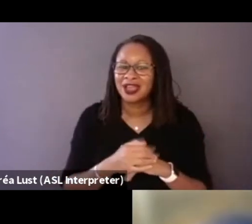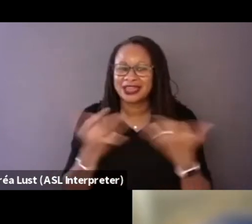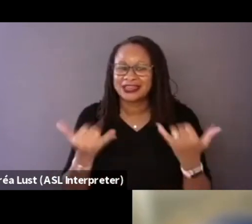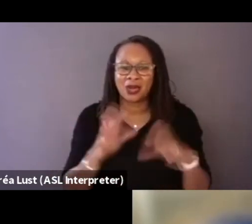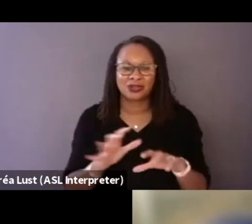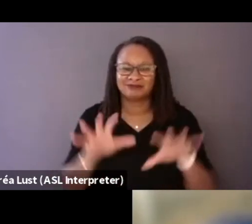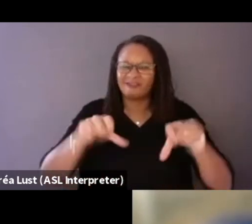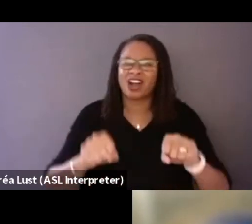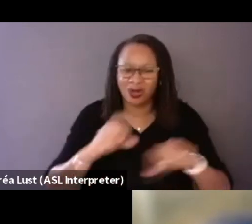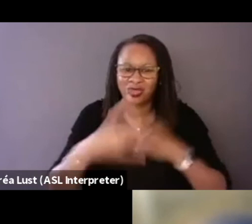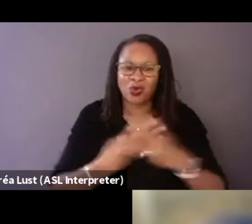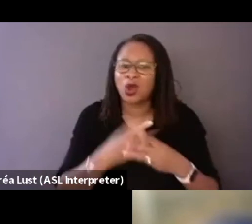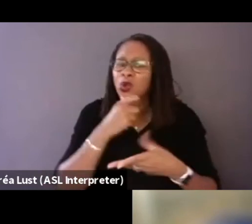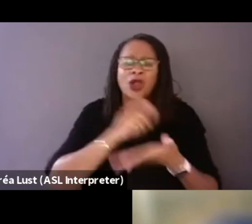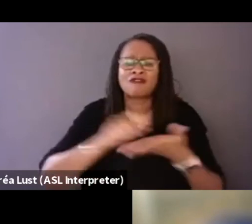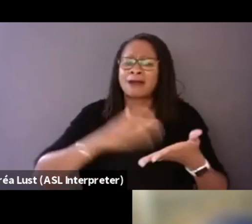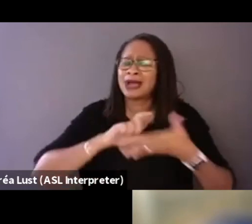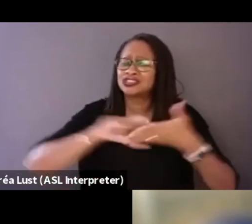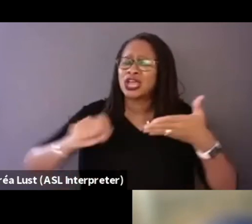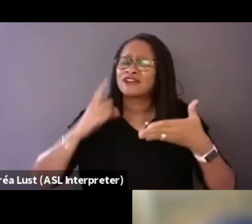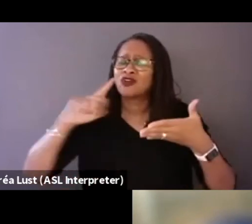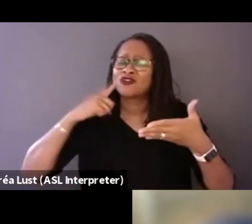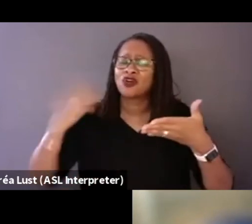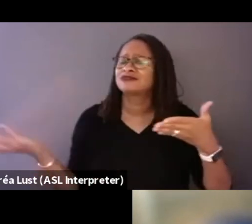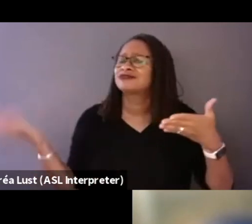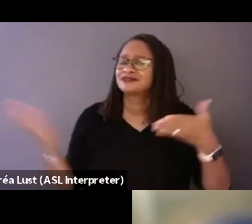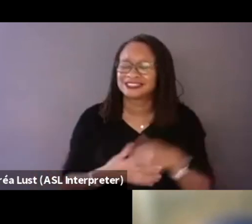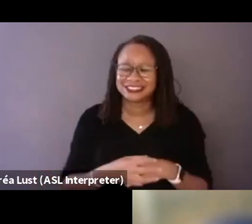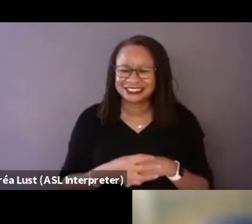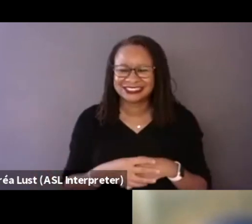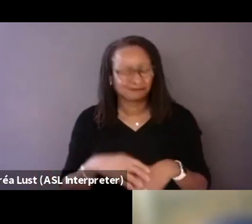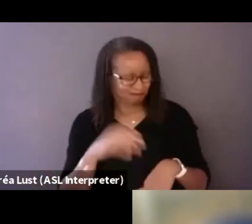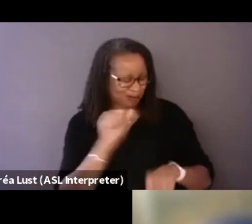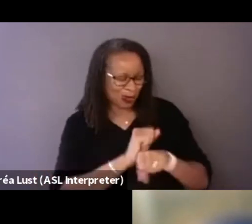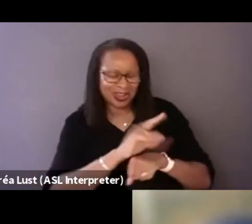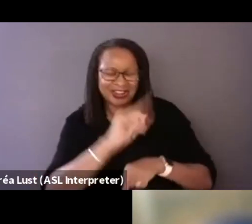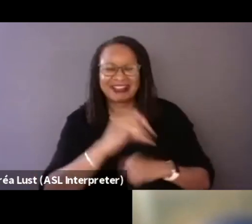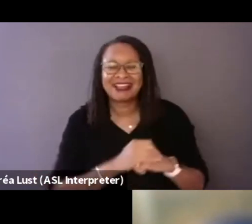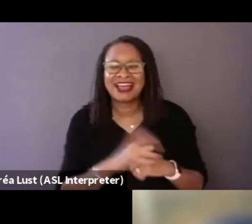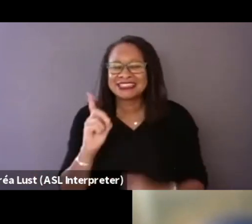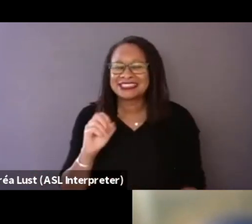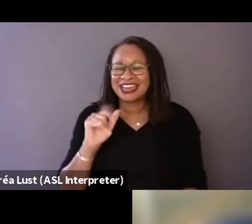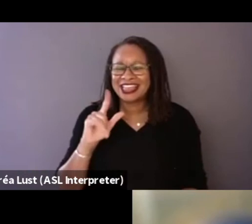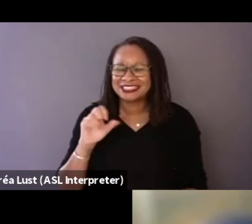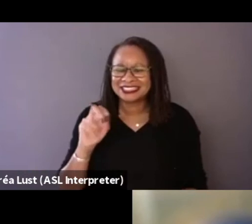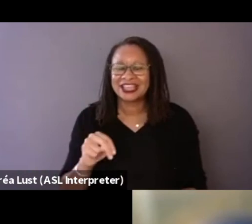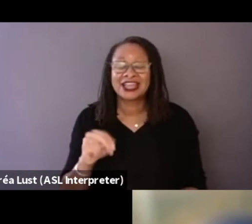Who do I need to write a check to? We're working on it. Well, you know, I started, and Denilson interned with us,